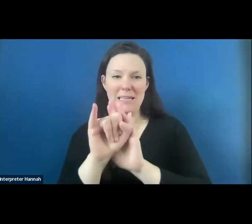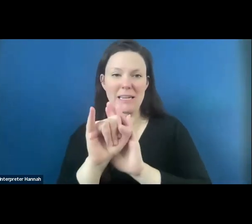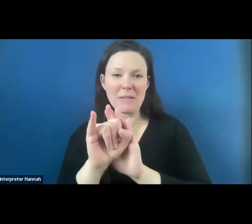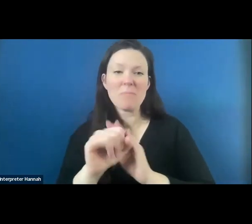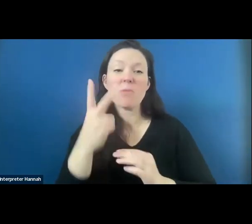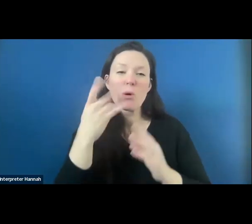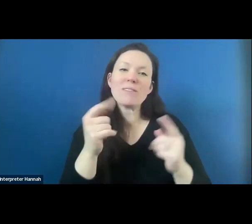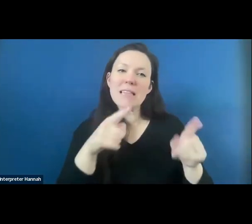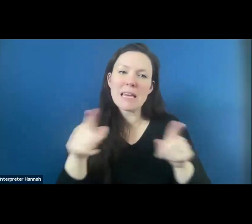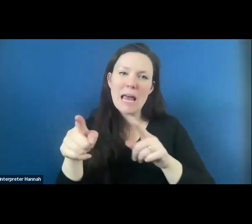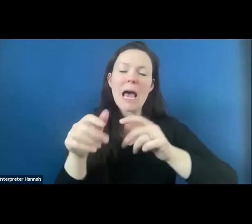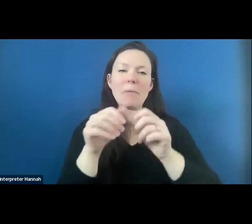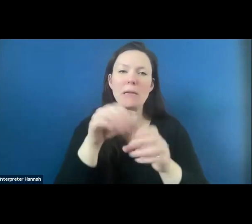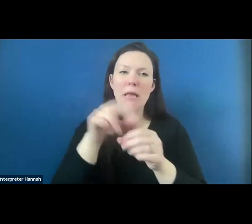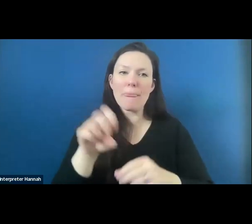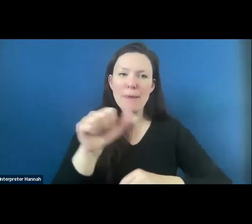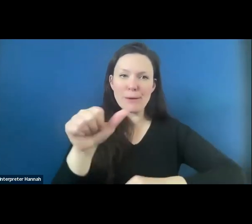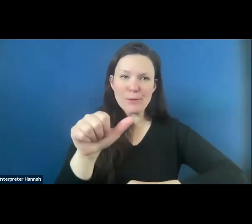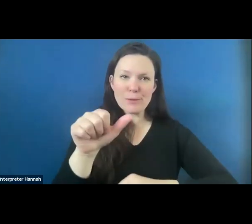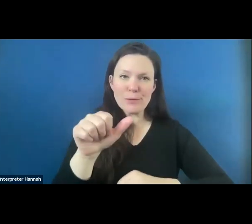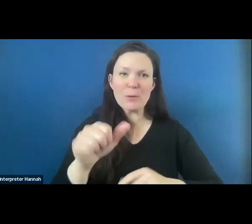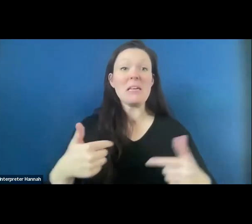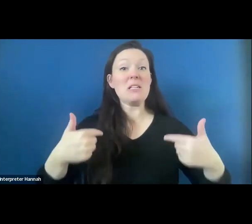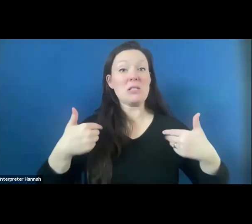As an Absentee Shawnee person, I don't belong in Oklahoma,